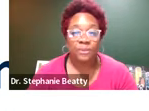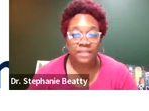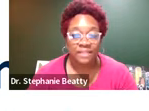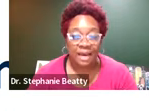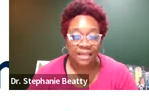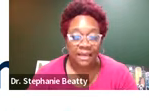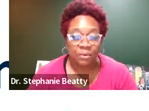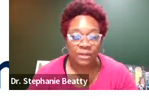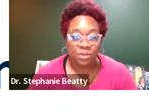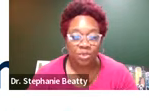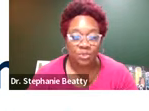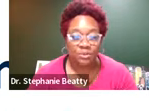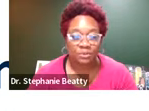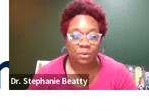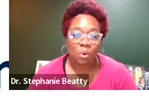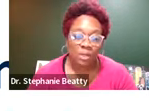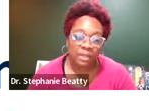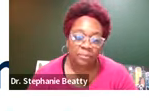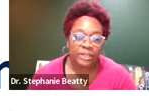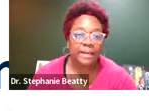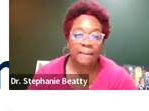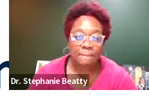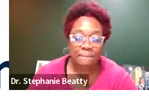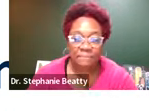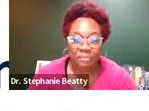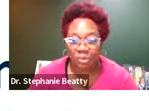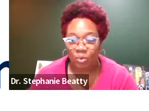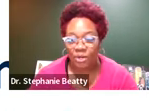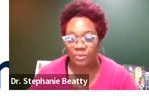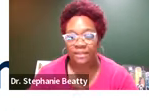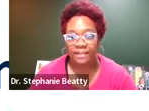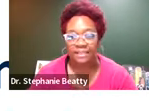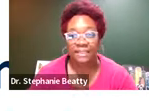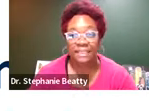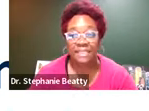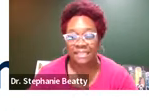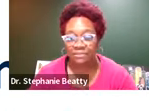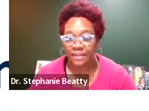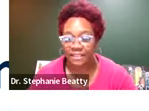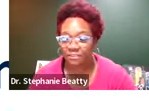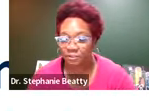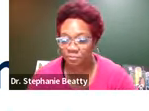using sign language, or lip reading. Where do we think, least effective?